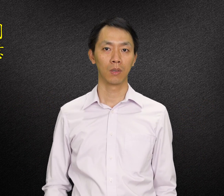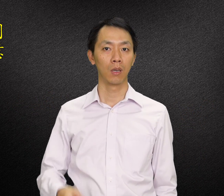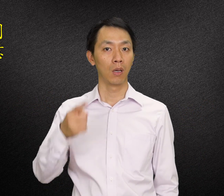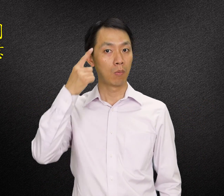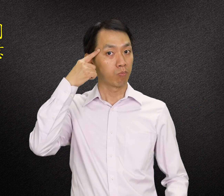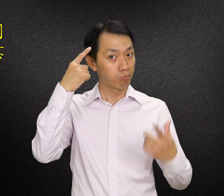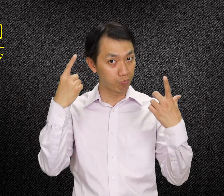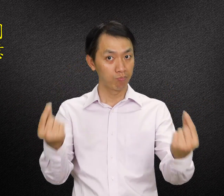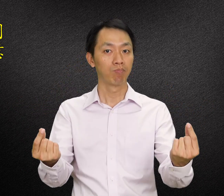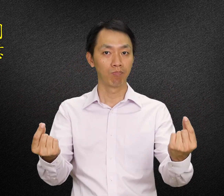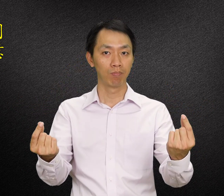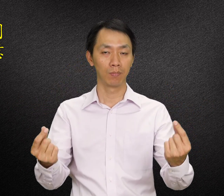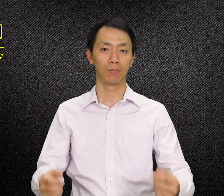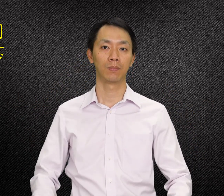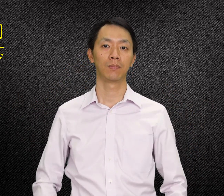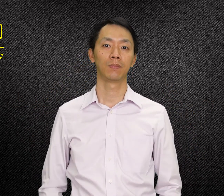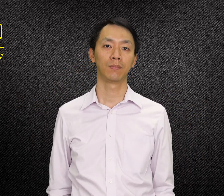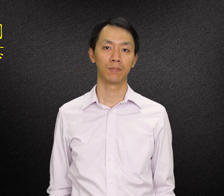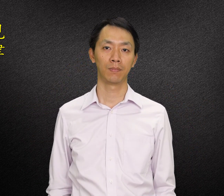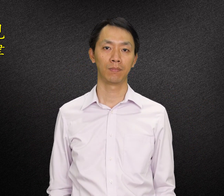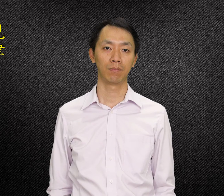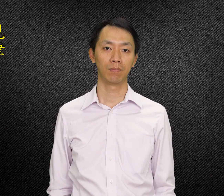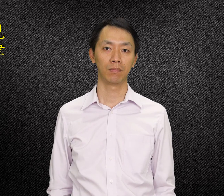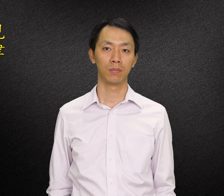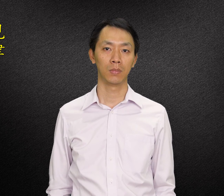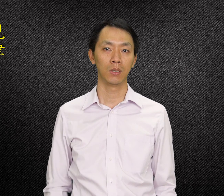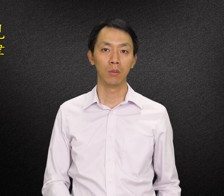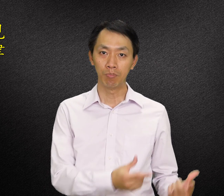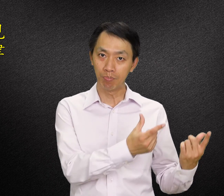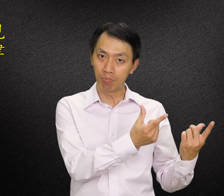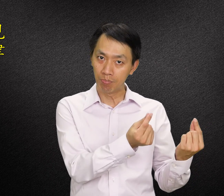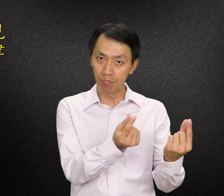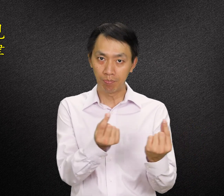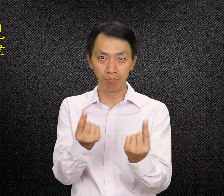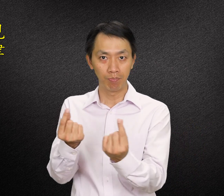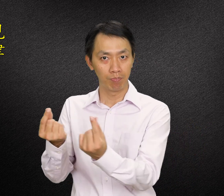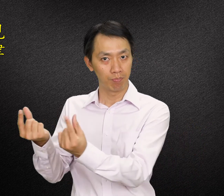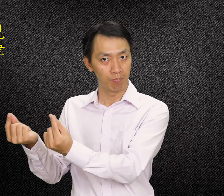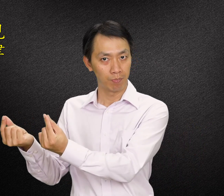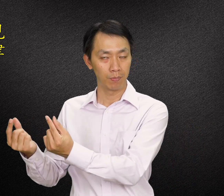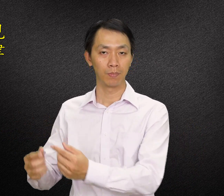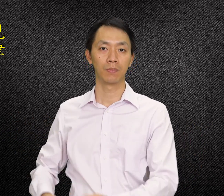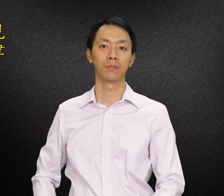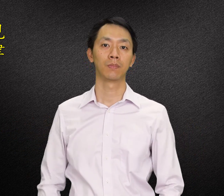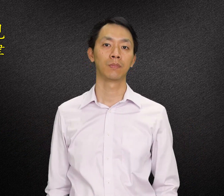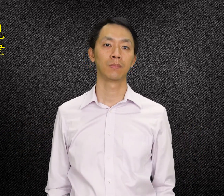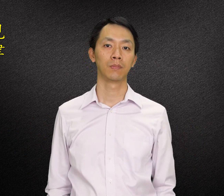agree with (think + the same) regular